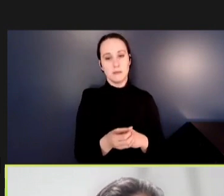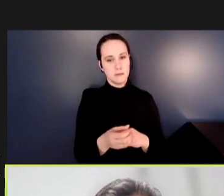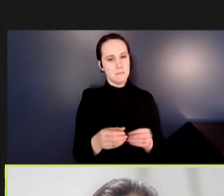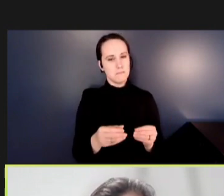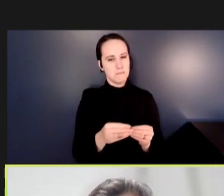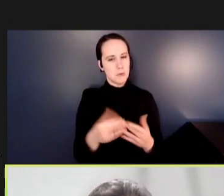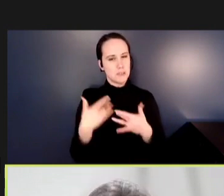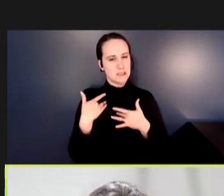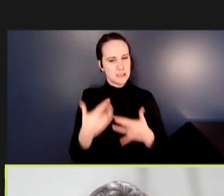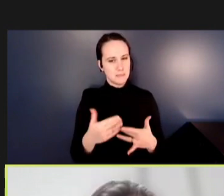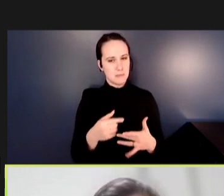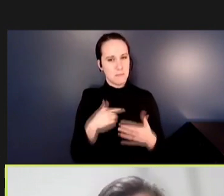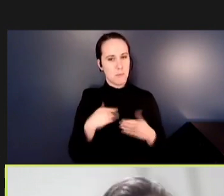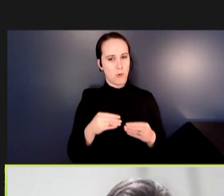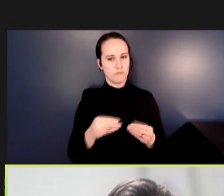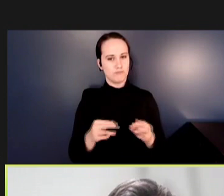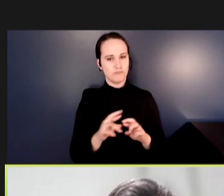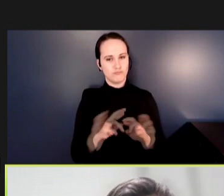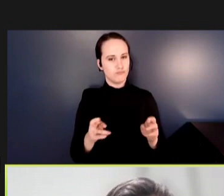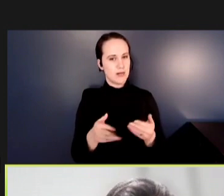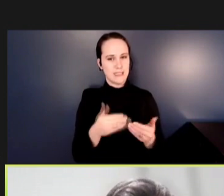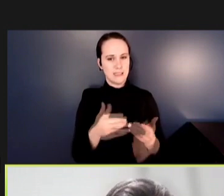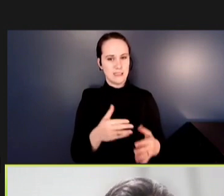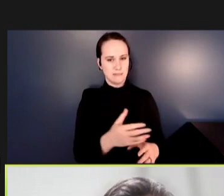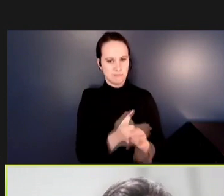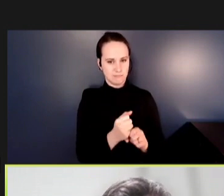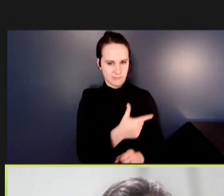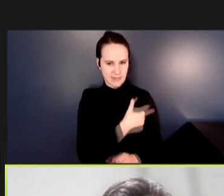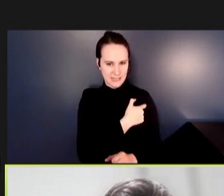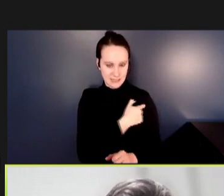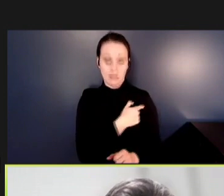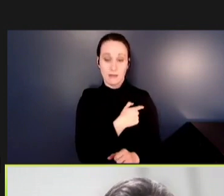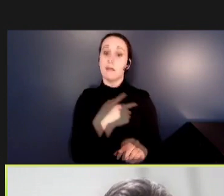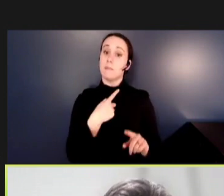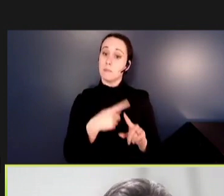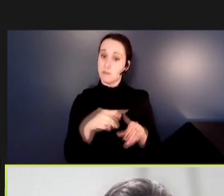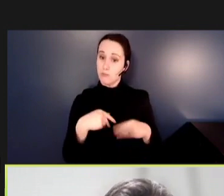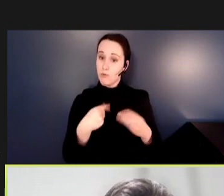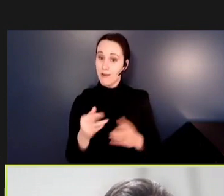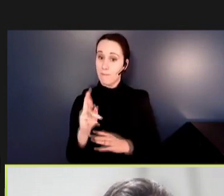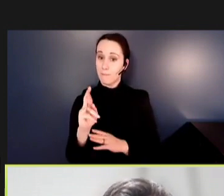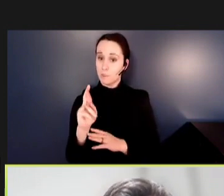or providing a reference with a prescription so that the individual can go and receive the vaccine